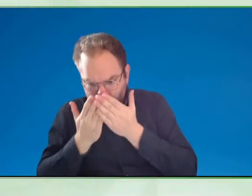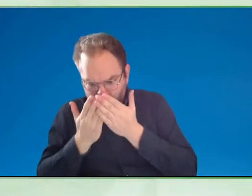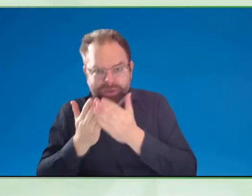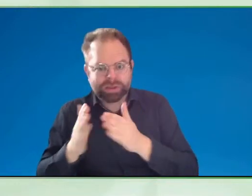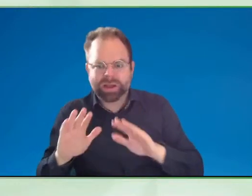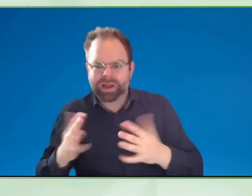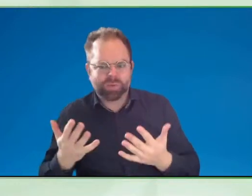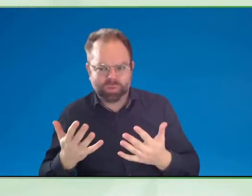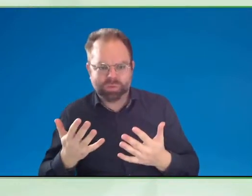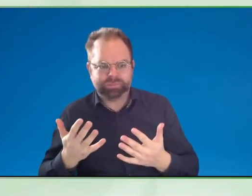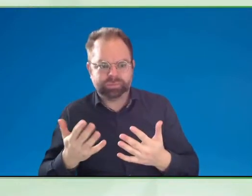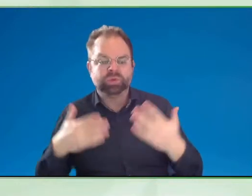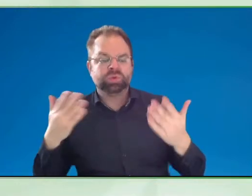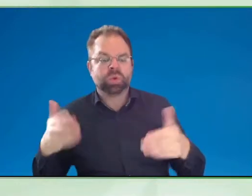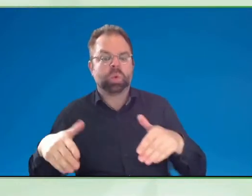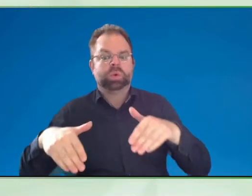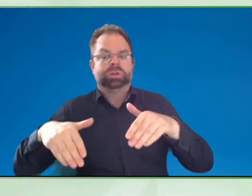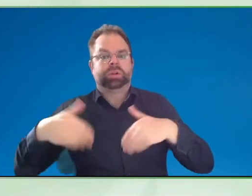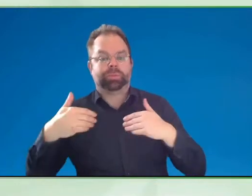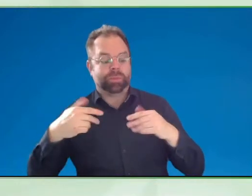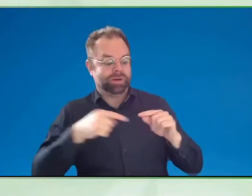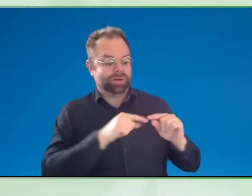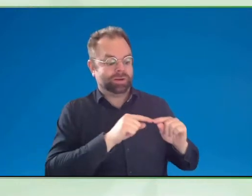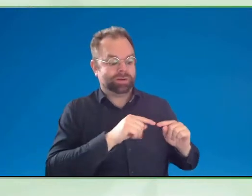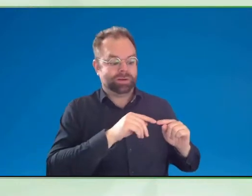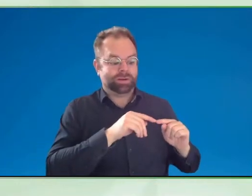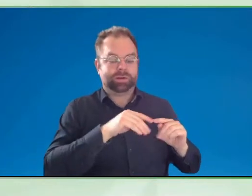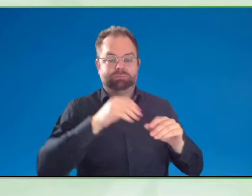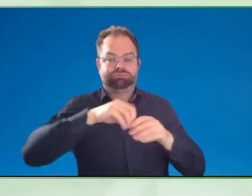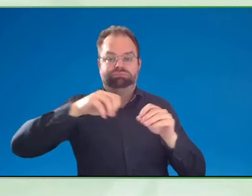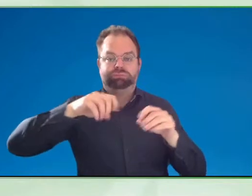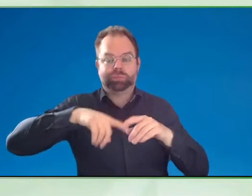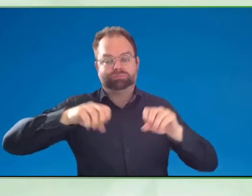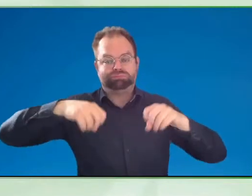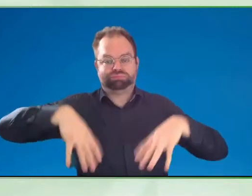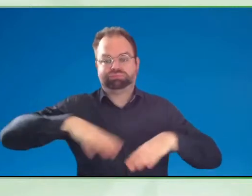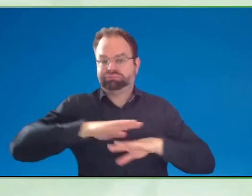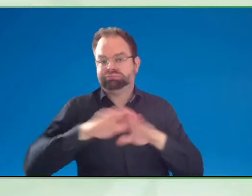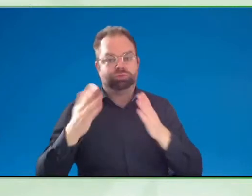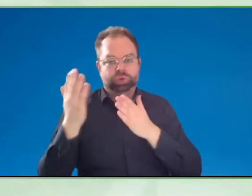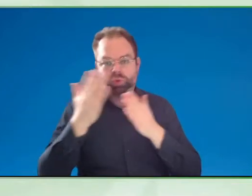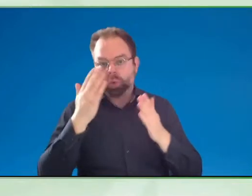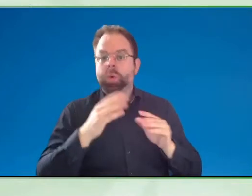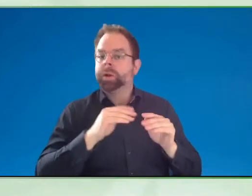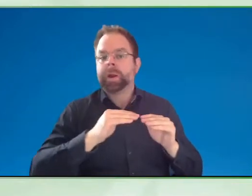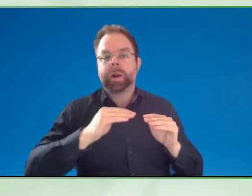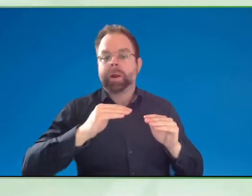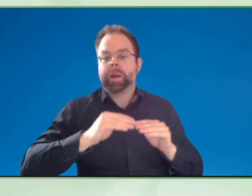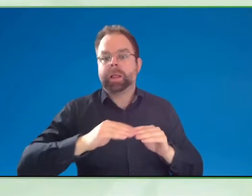I'm going to put to kind of different subjects together which is the role of duty bearers